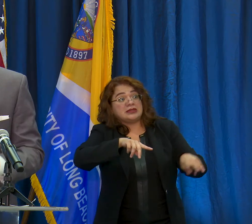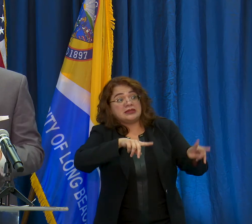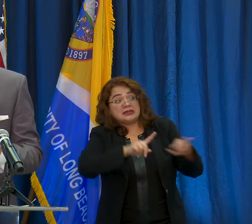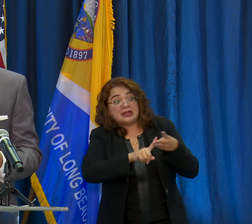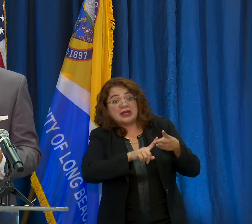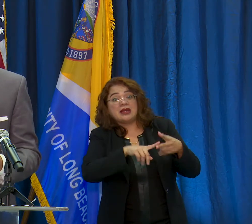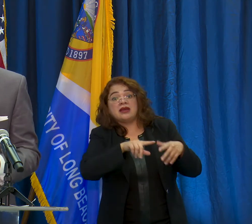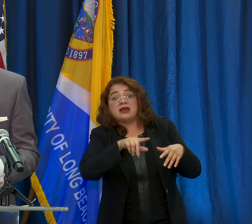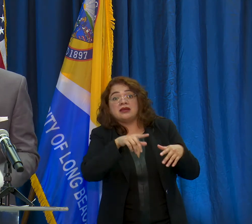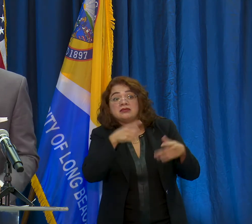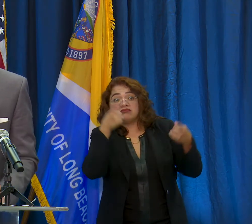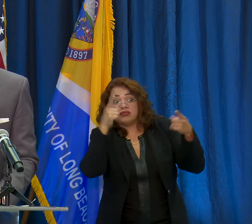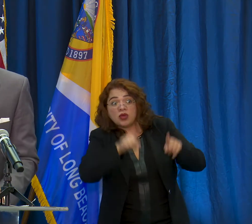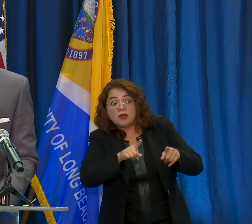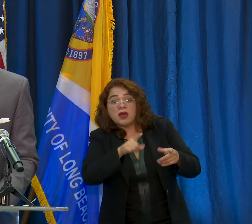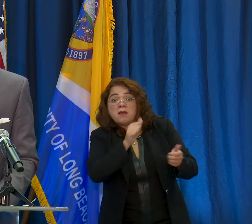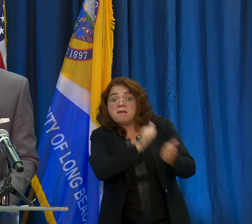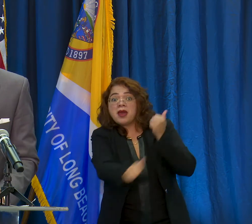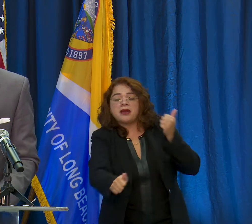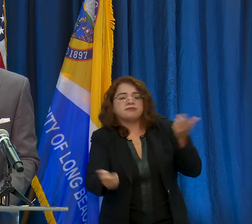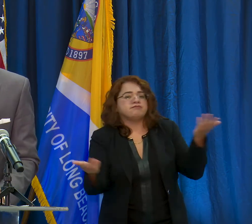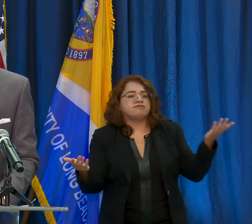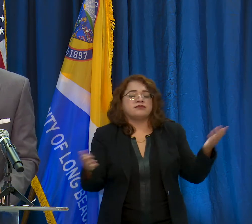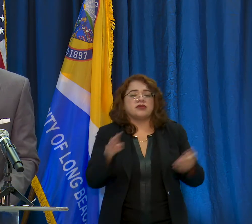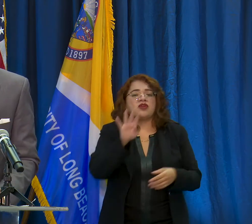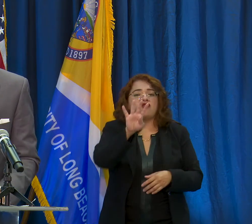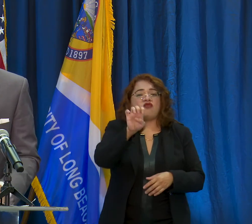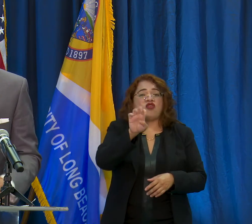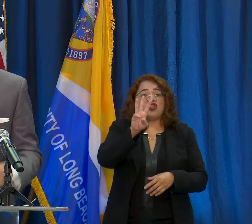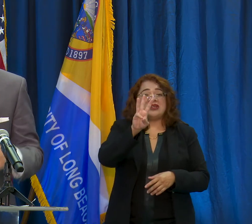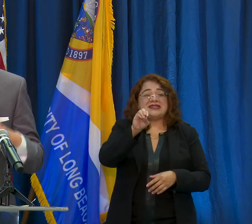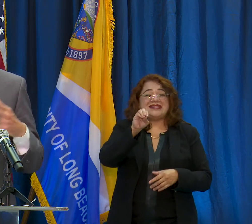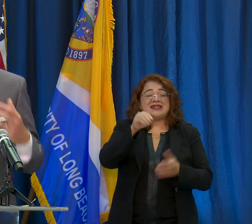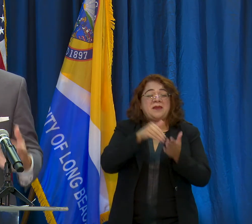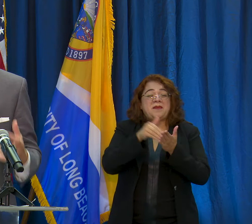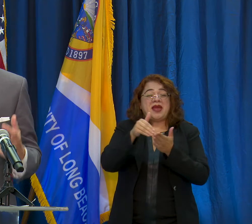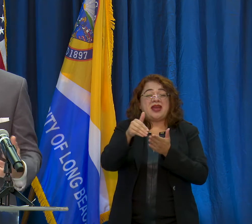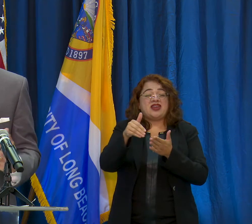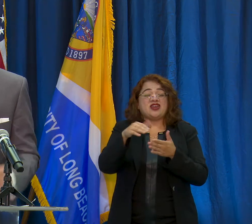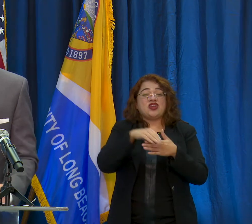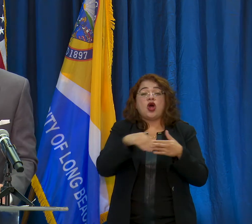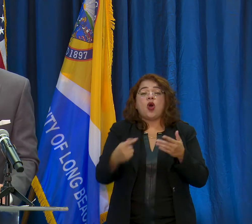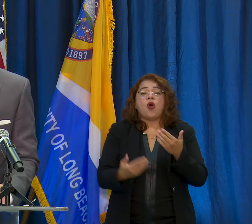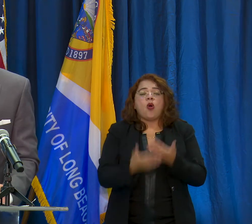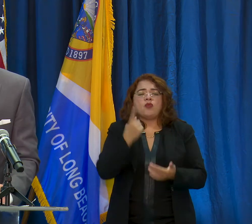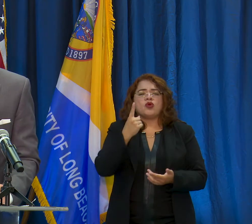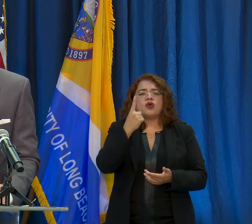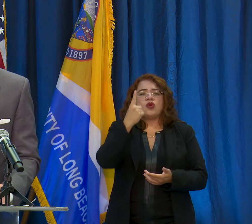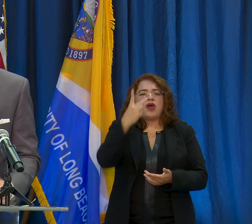That's approximately $460 million, almost a half billion dollars, that over